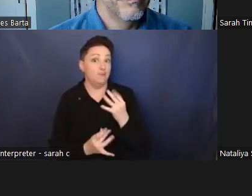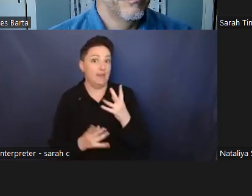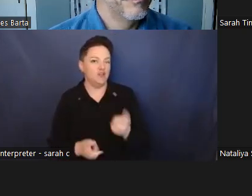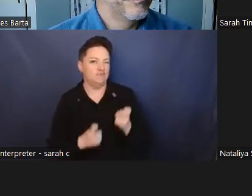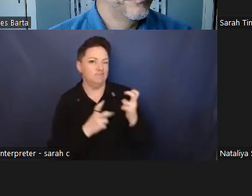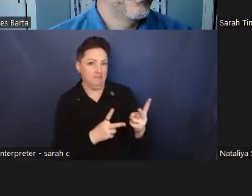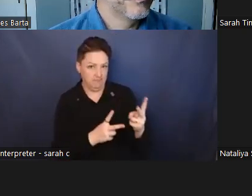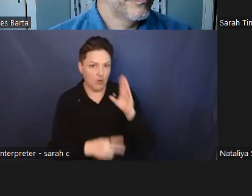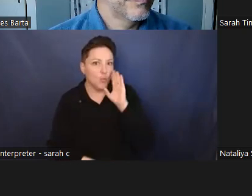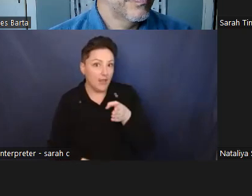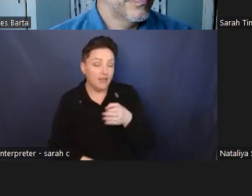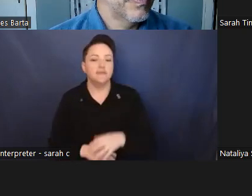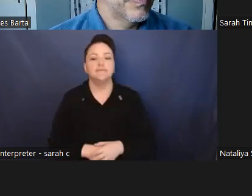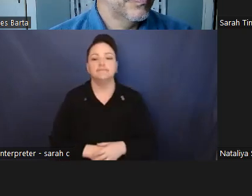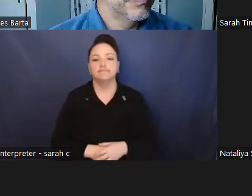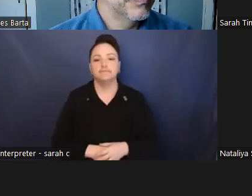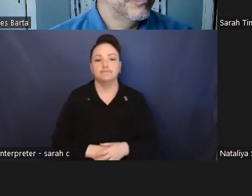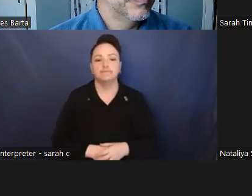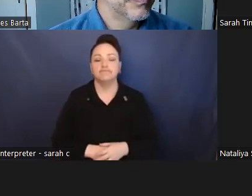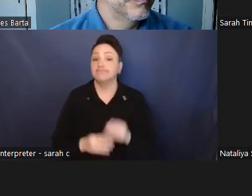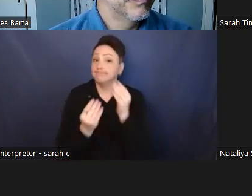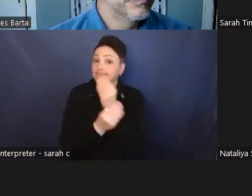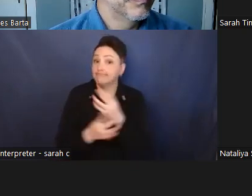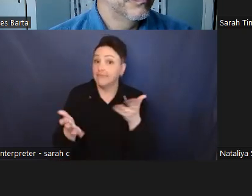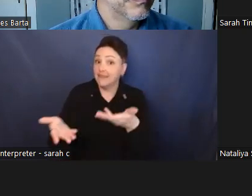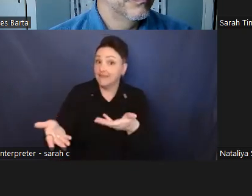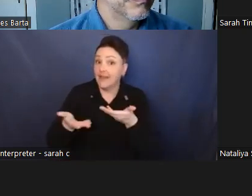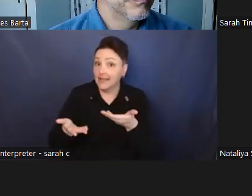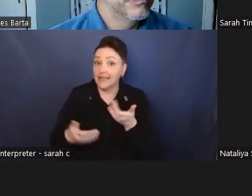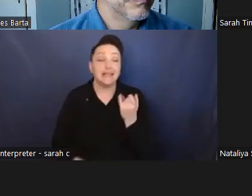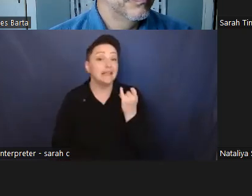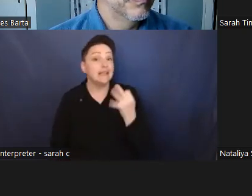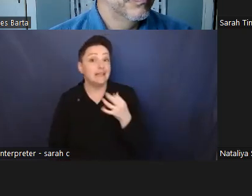that invitation for anyone interested if you know someone else who is interested give them